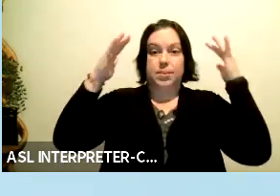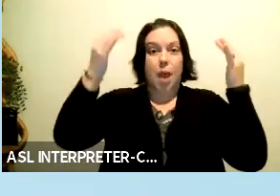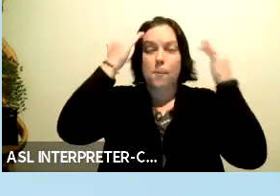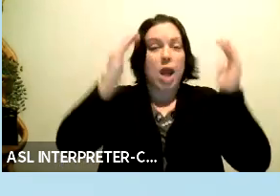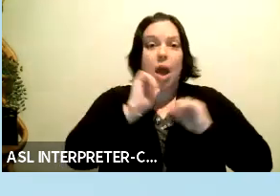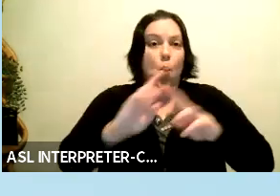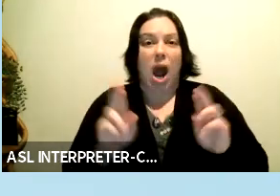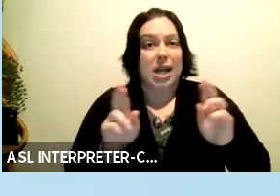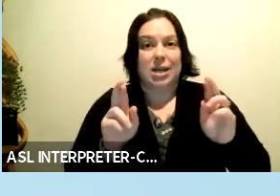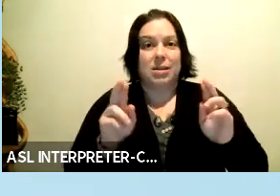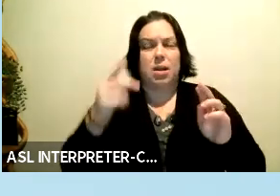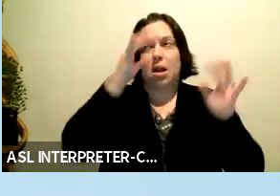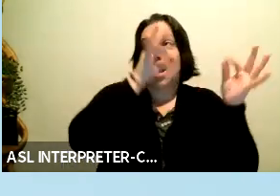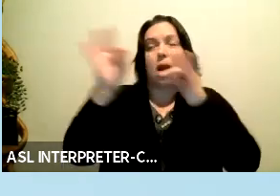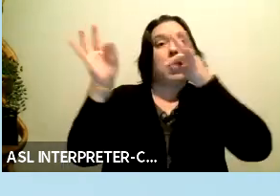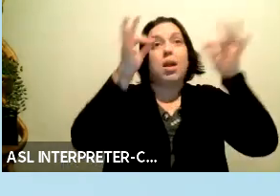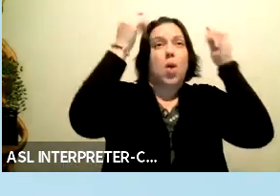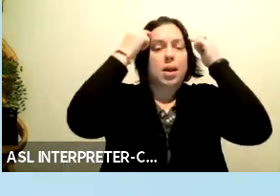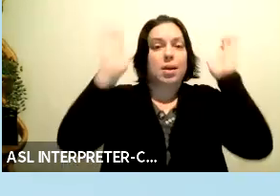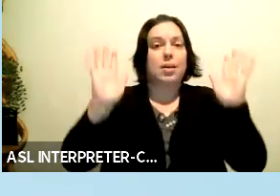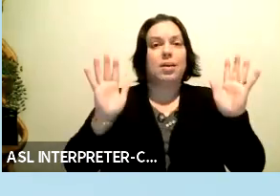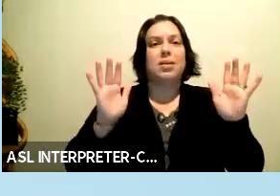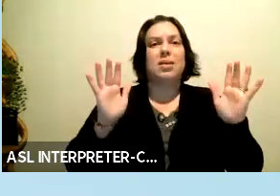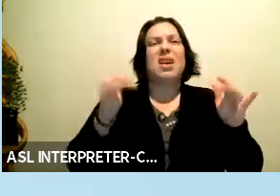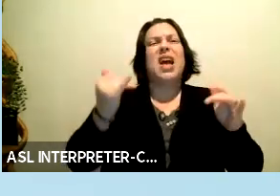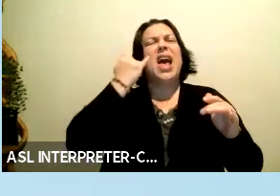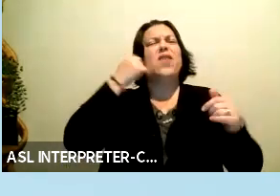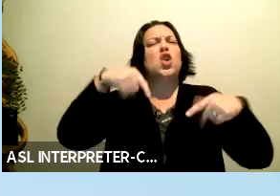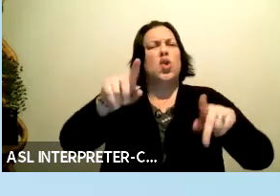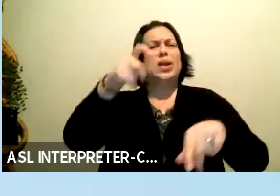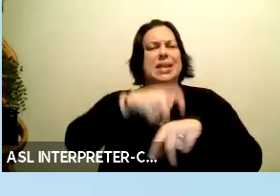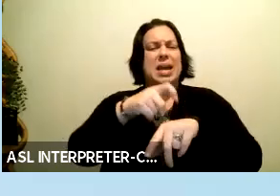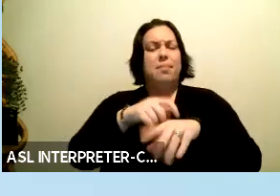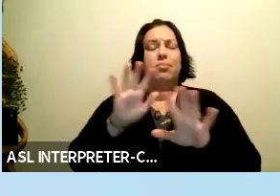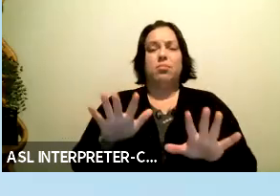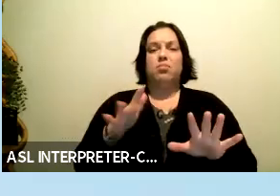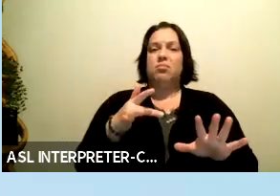else. At those times, we invite you to find something to write on and just take a moment